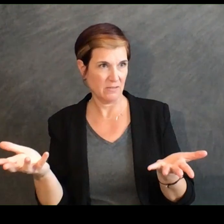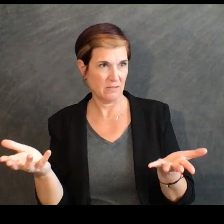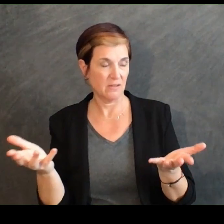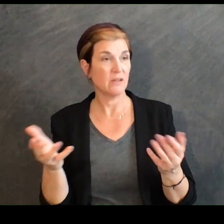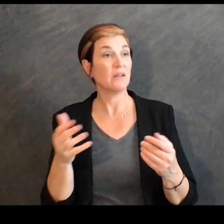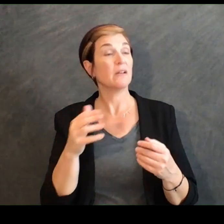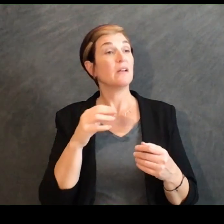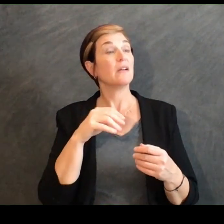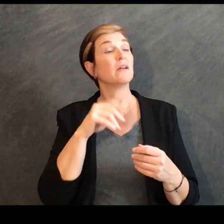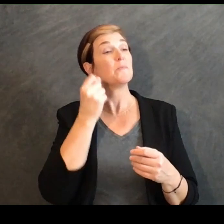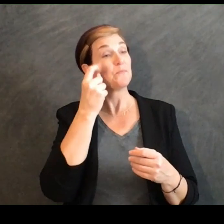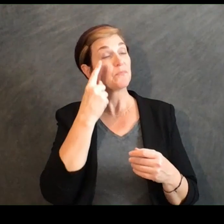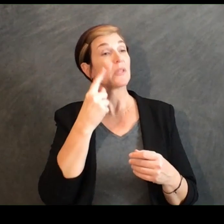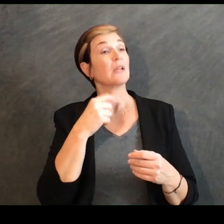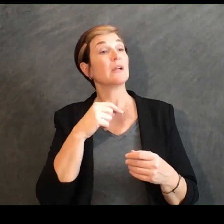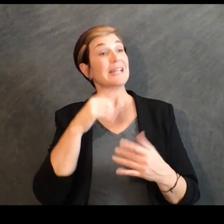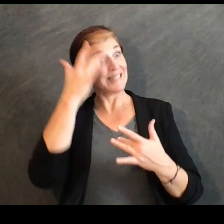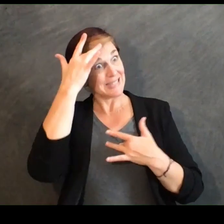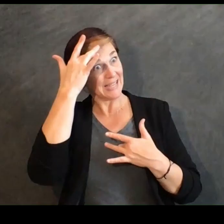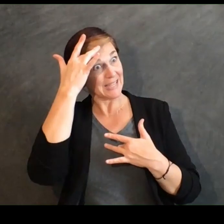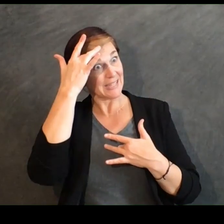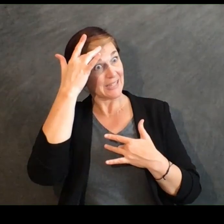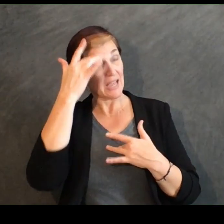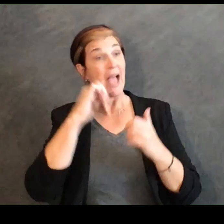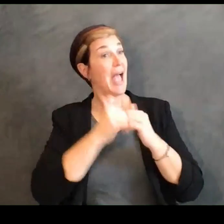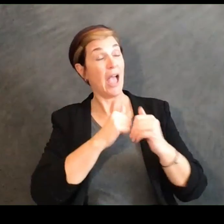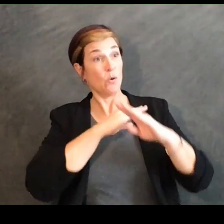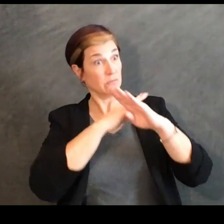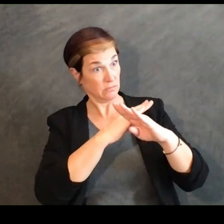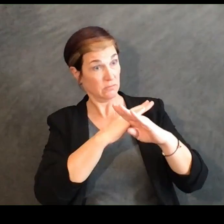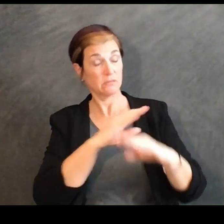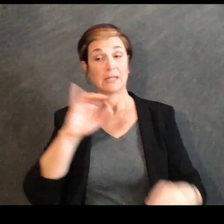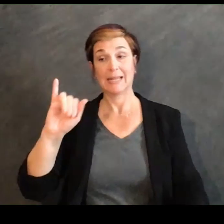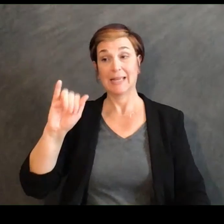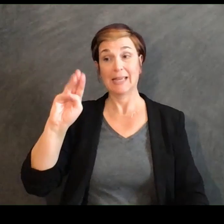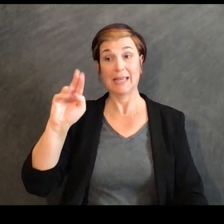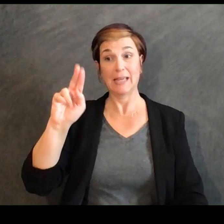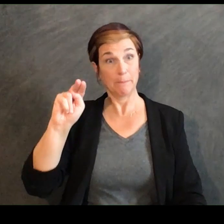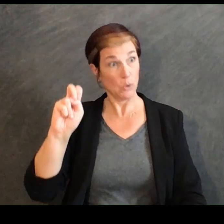you get older your immune system is not as potent as it is when you were young